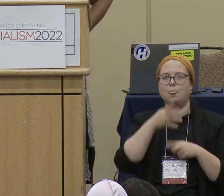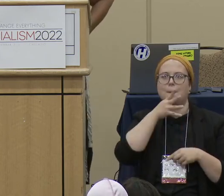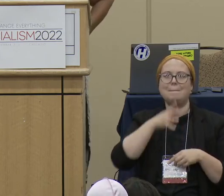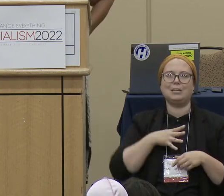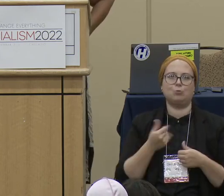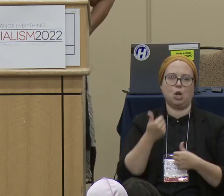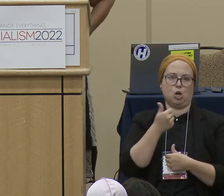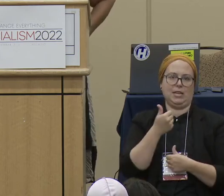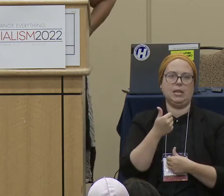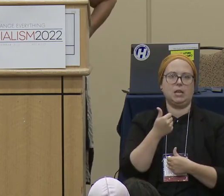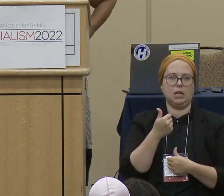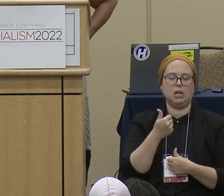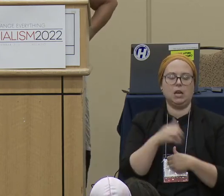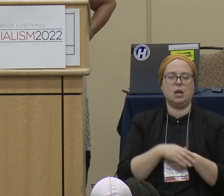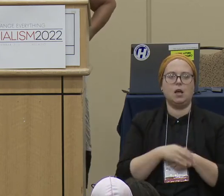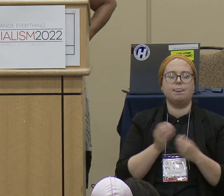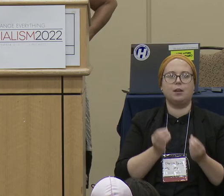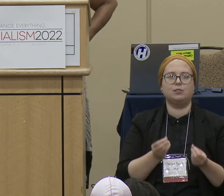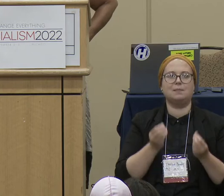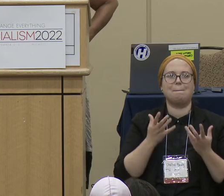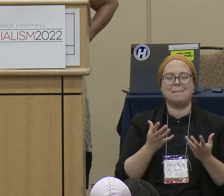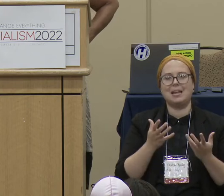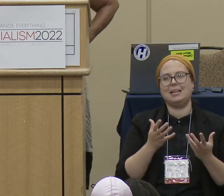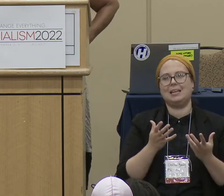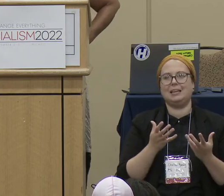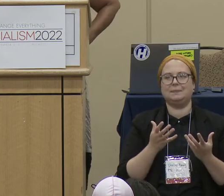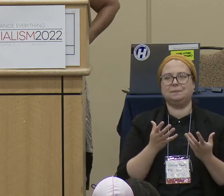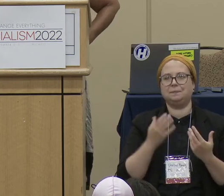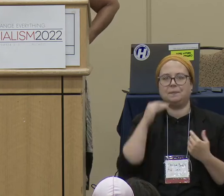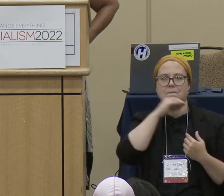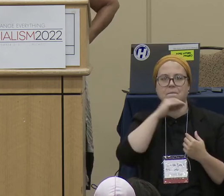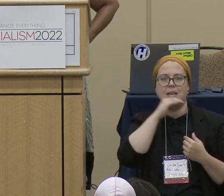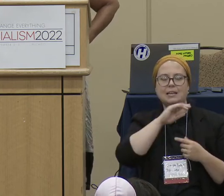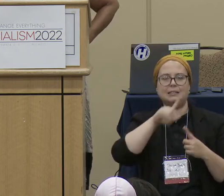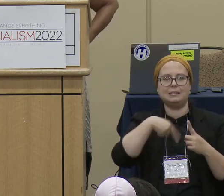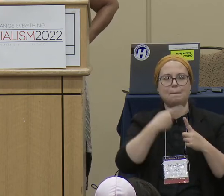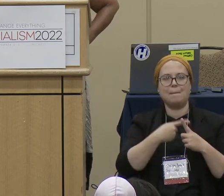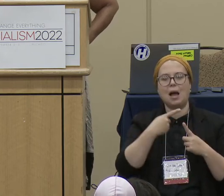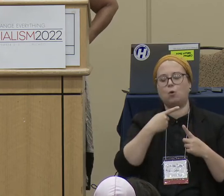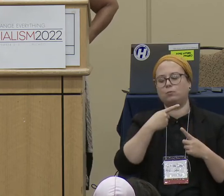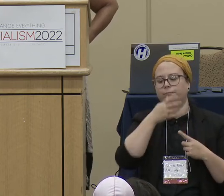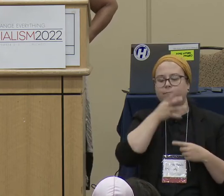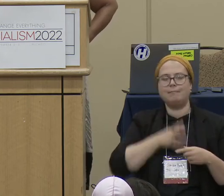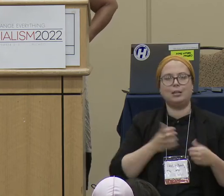The last question you said, you know, about the matriarchy.